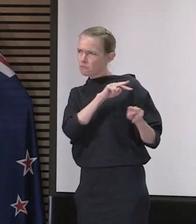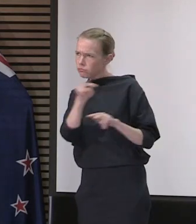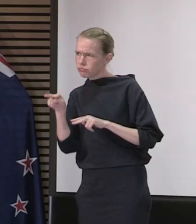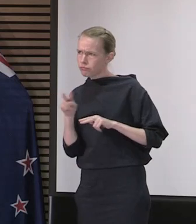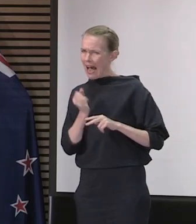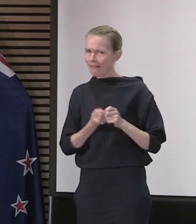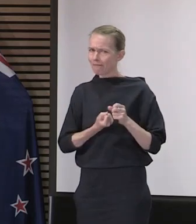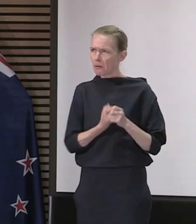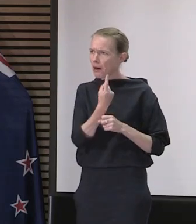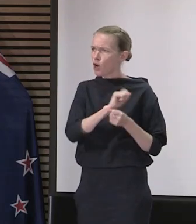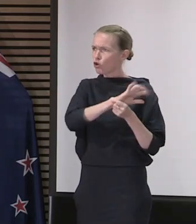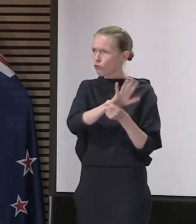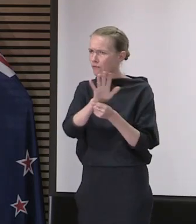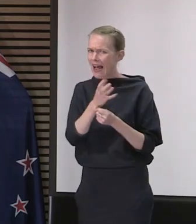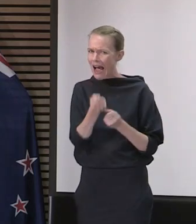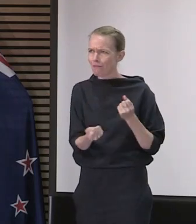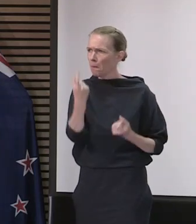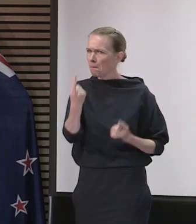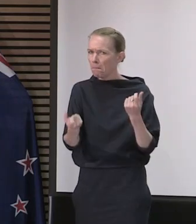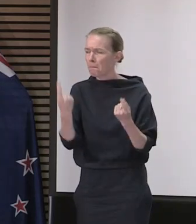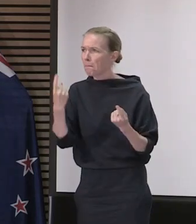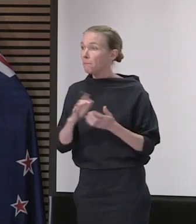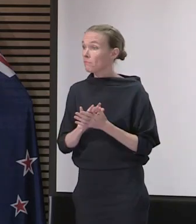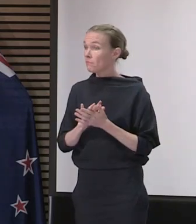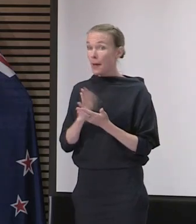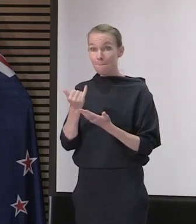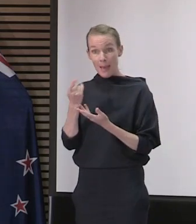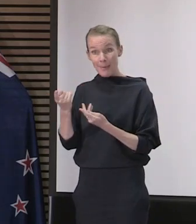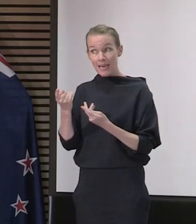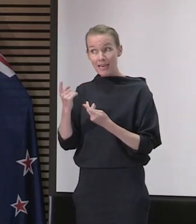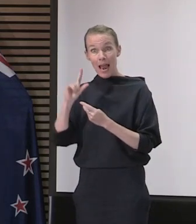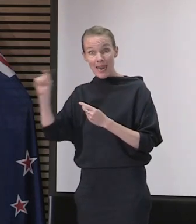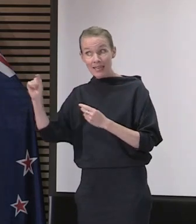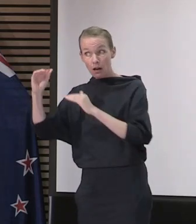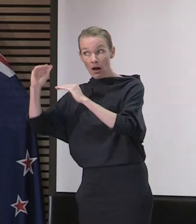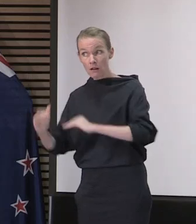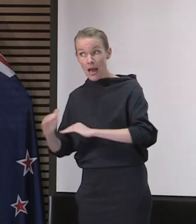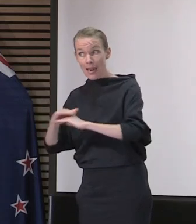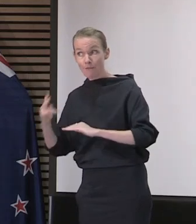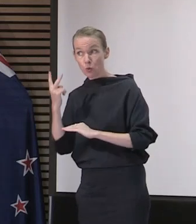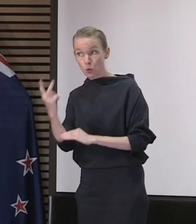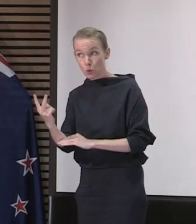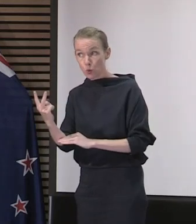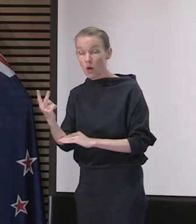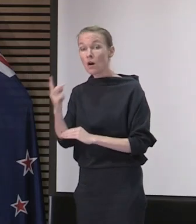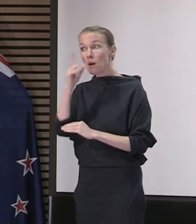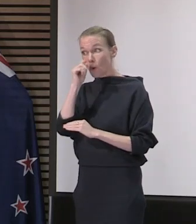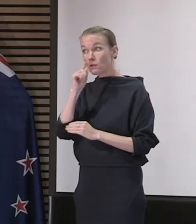period, so to incubation period and any new cases emerging. It may well be even